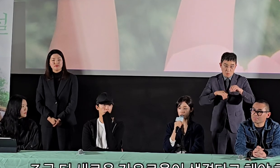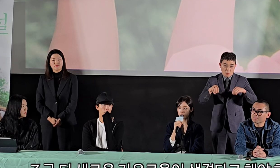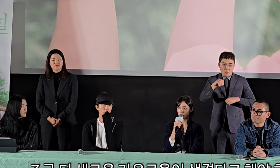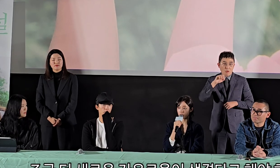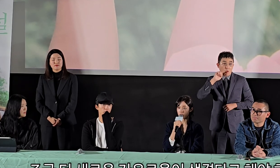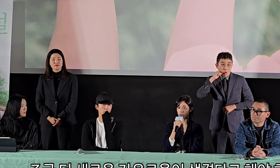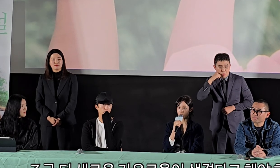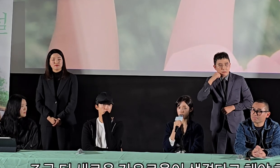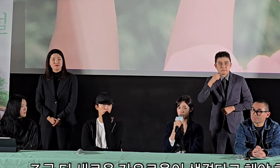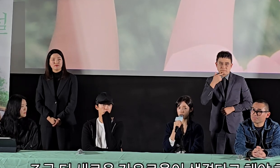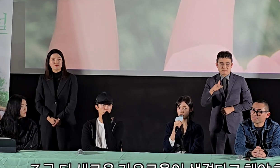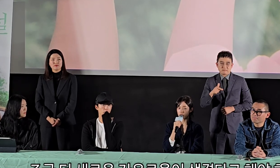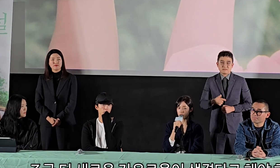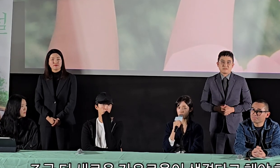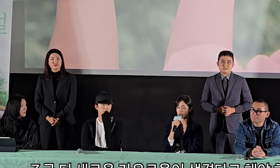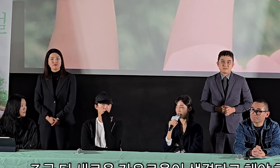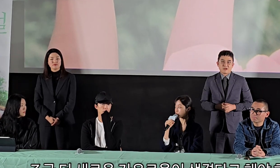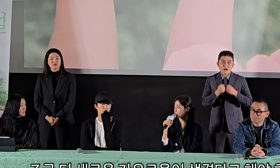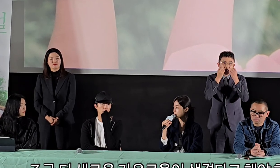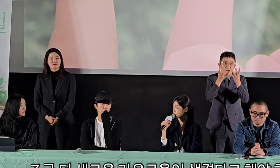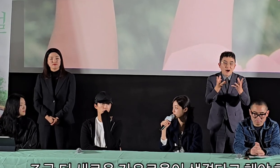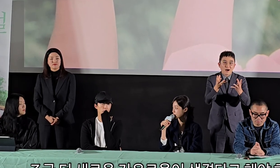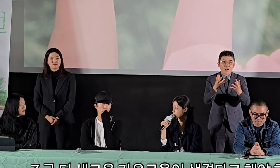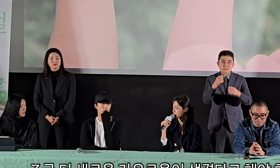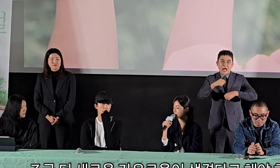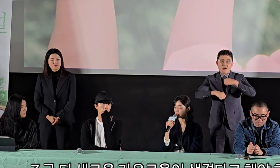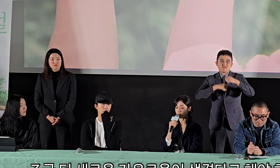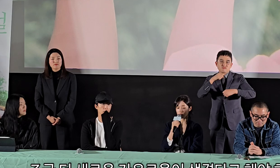a new sense of freedom rather than difficulty?